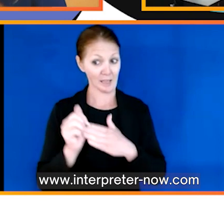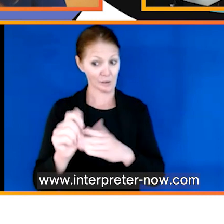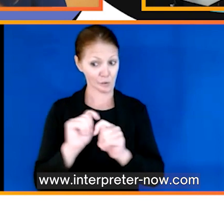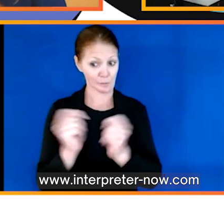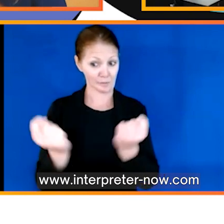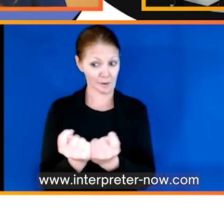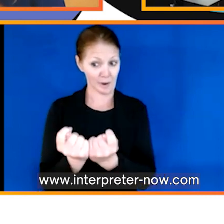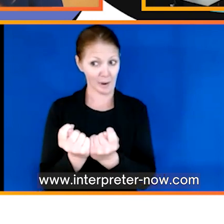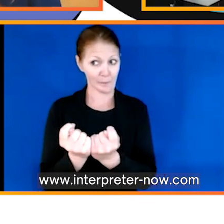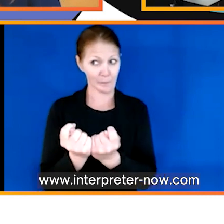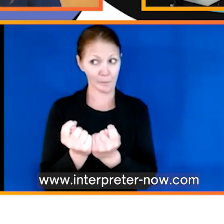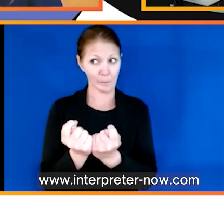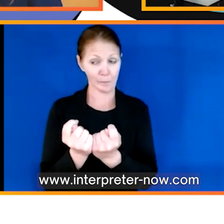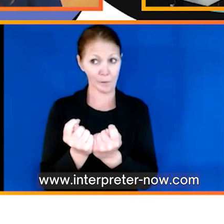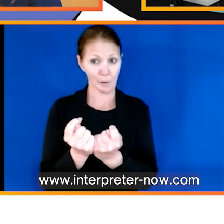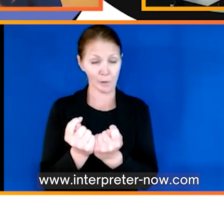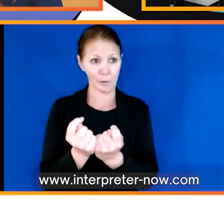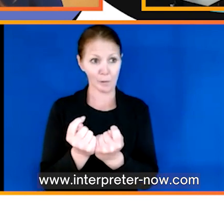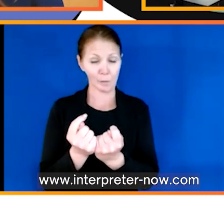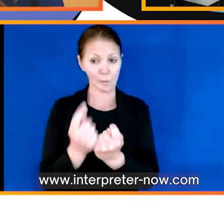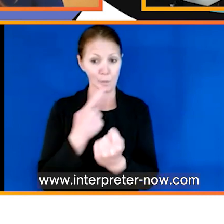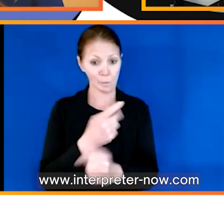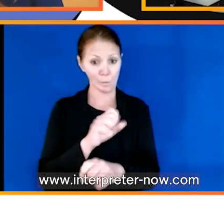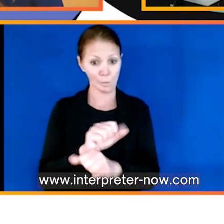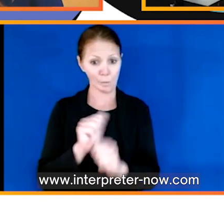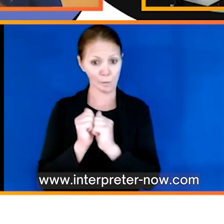One of the things about a leadership team is, people do have different motivations,